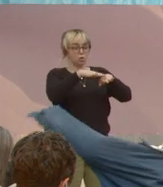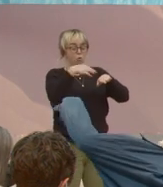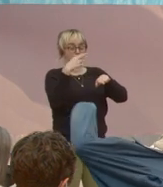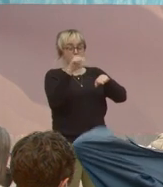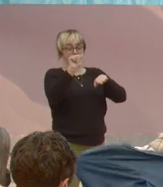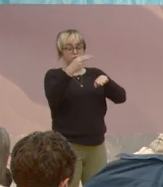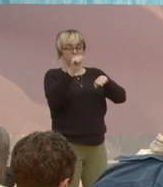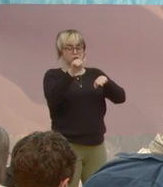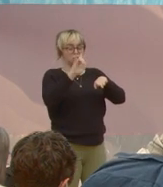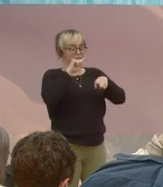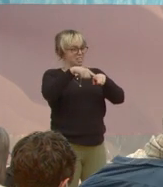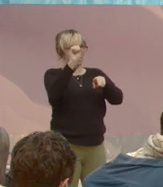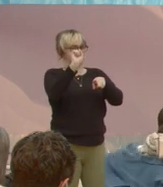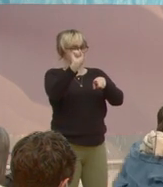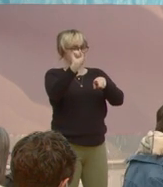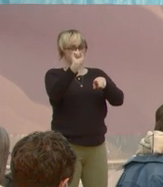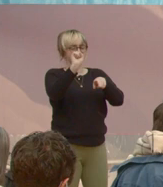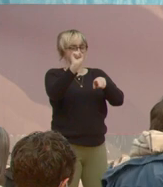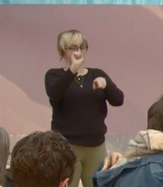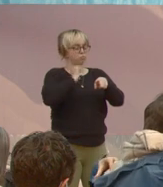dimension of Seattle performance art disappeared, particularly